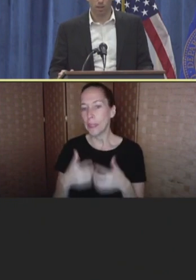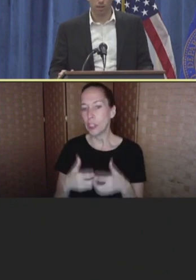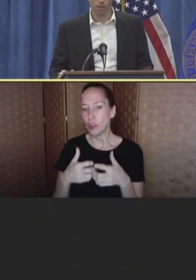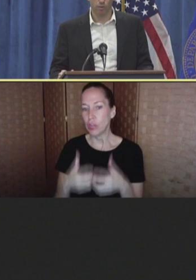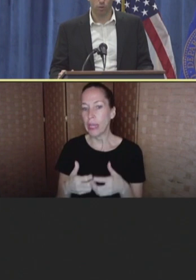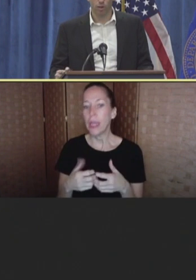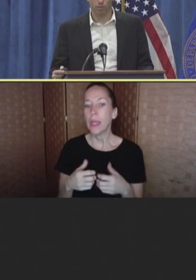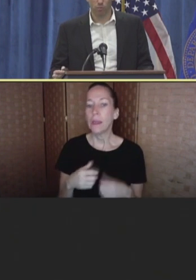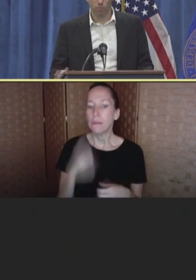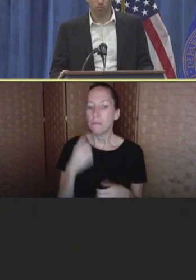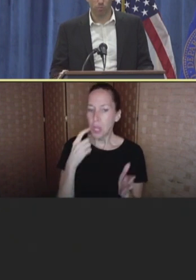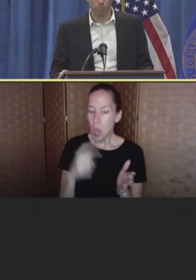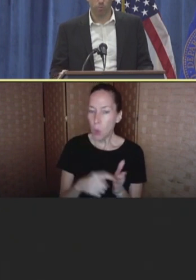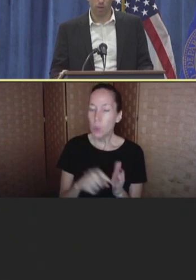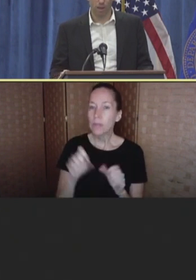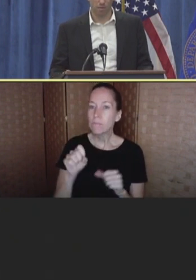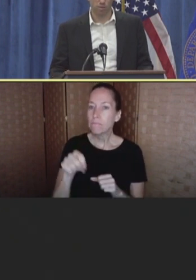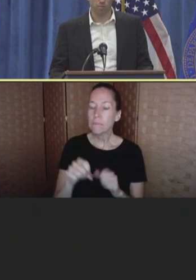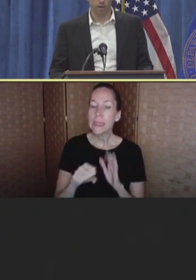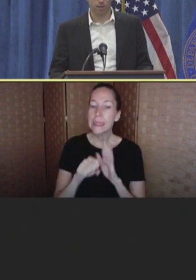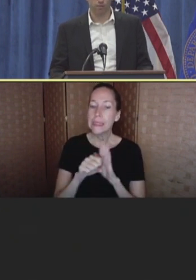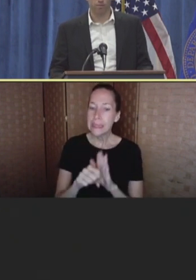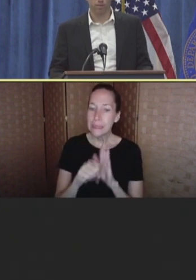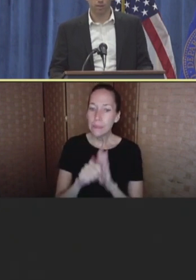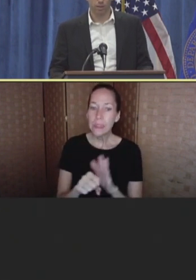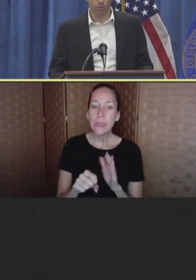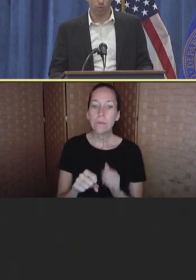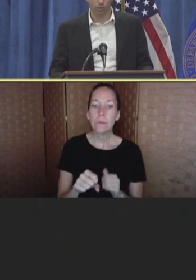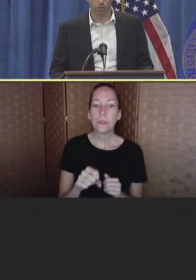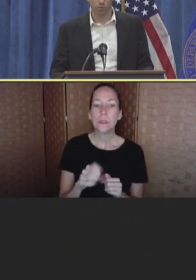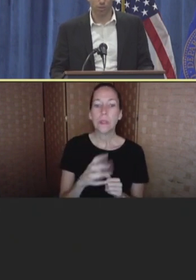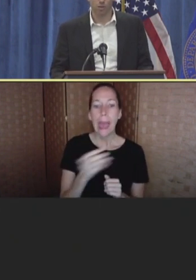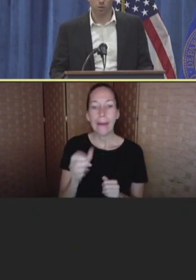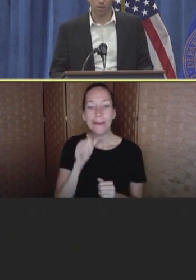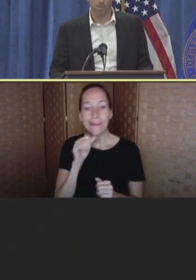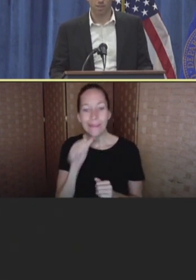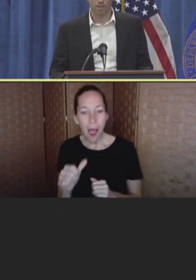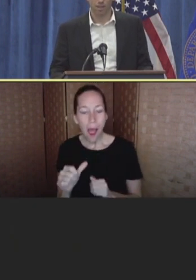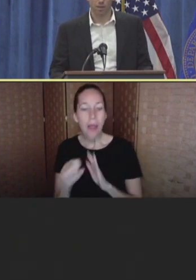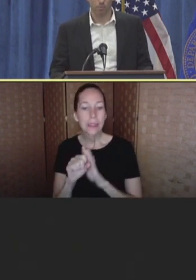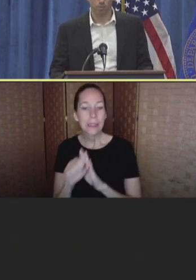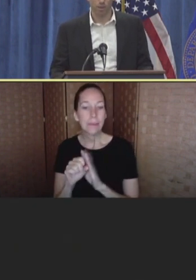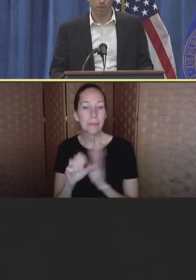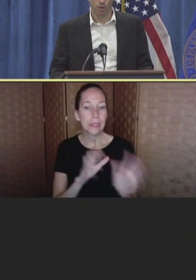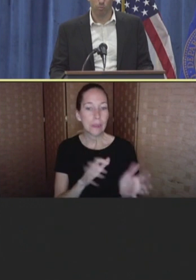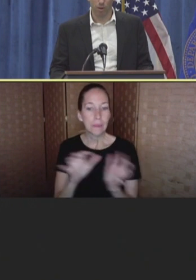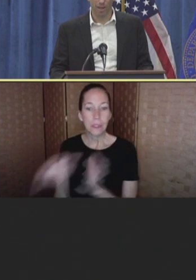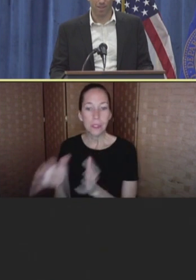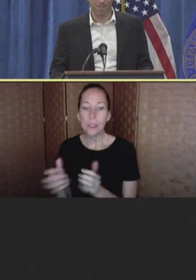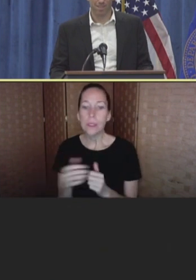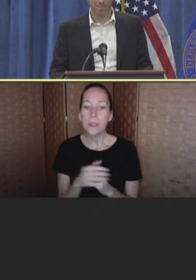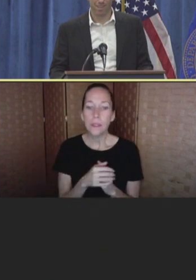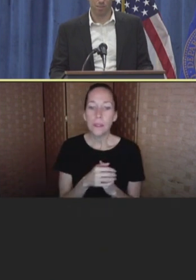And if you're talking from a public health perspective, in order to increase the compliance